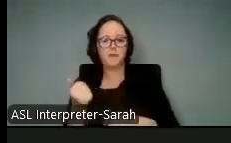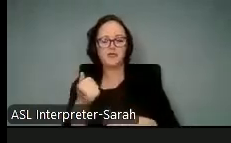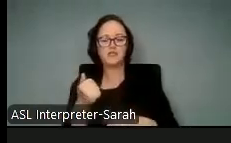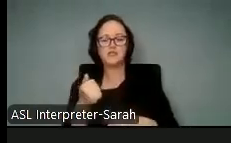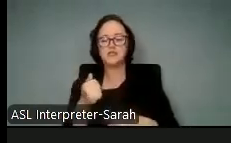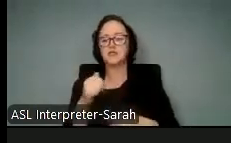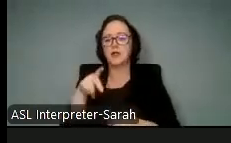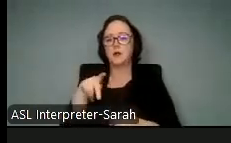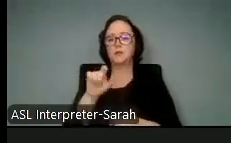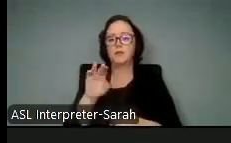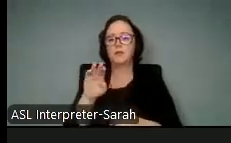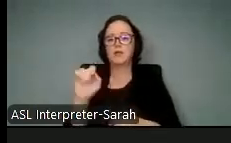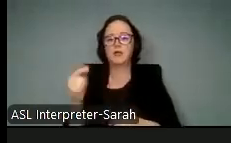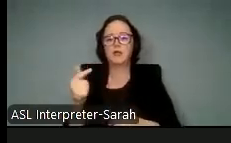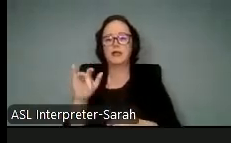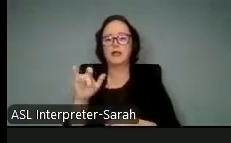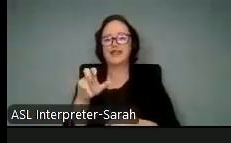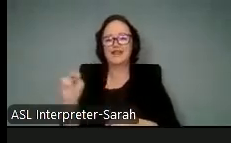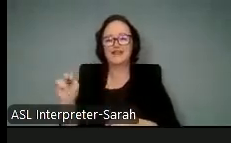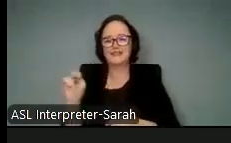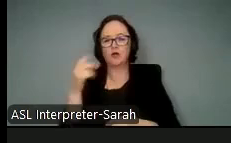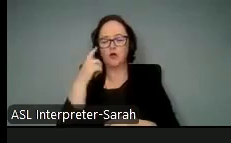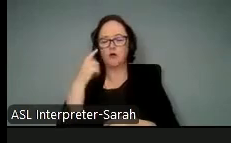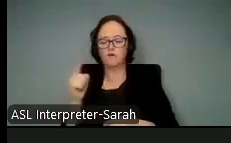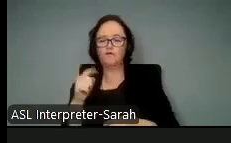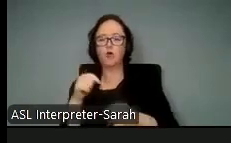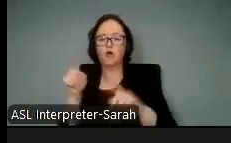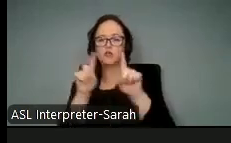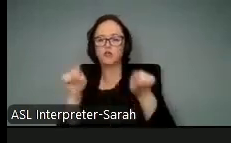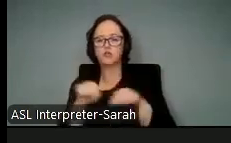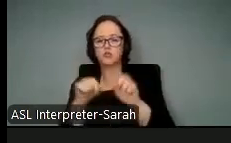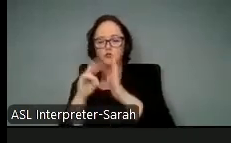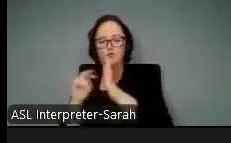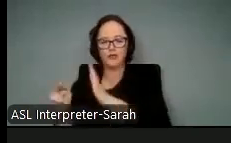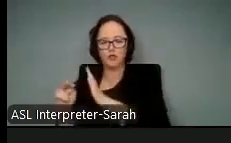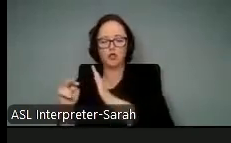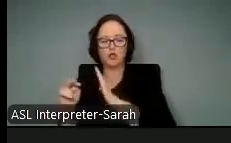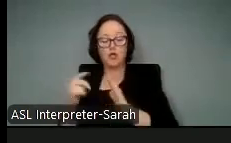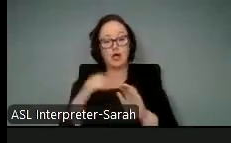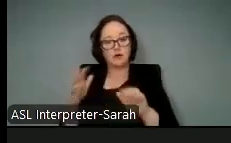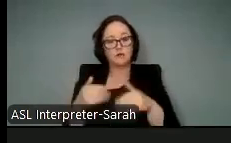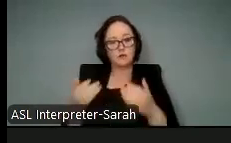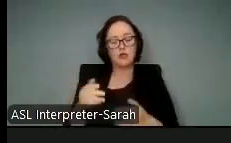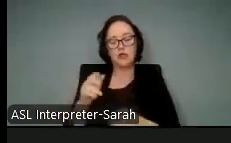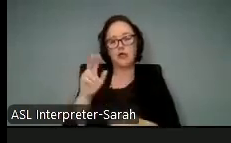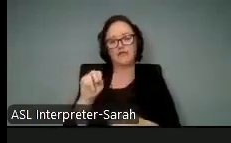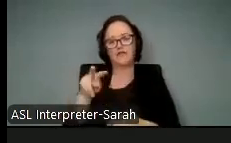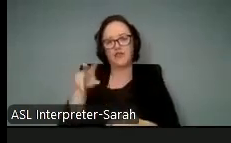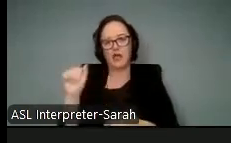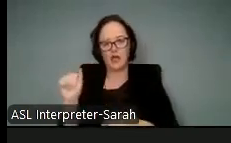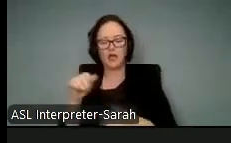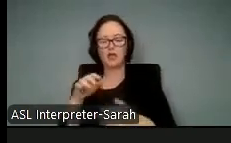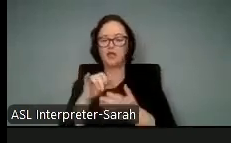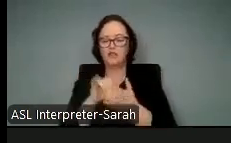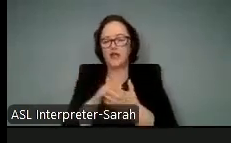And I would strongly recommend NVDA by NV Access. It's an open-source screen reader written in Python.